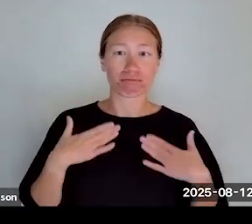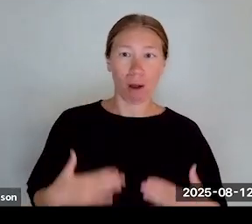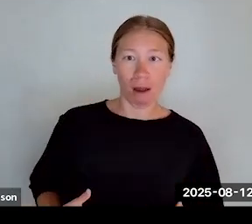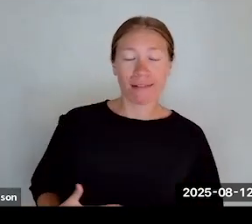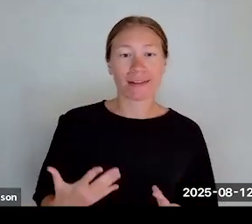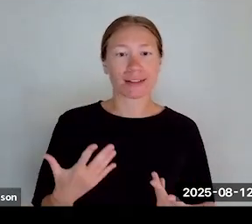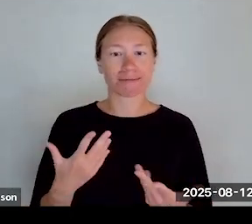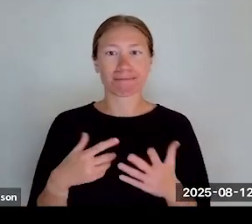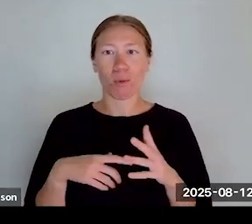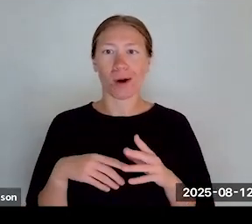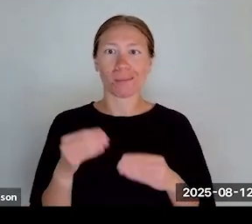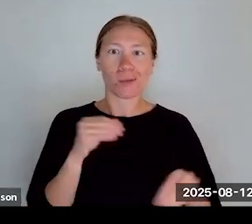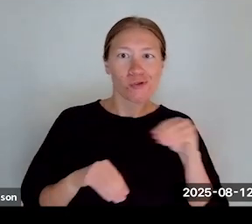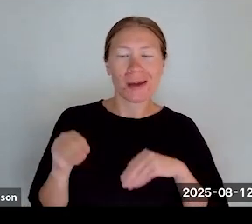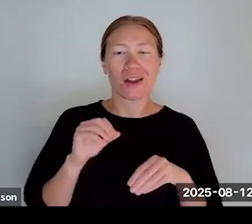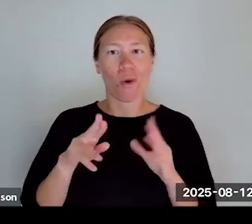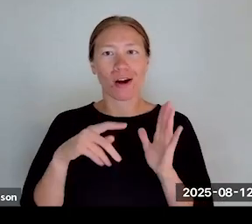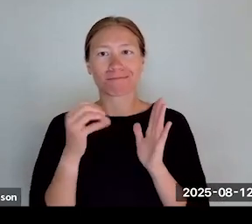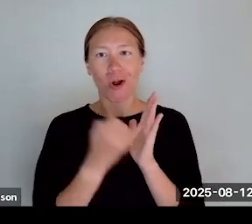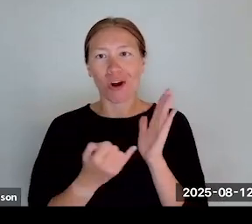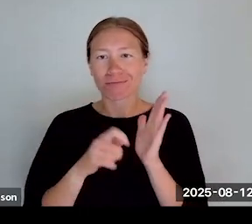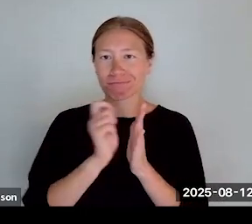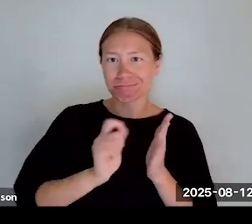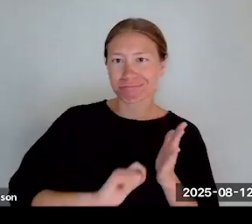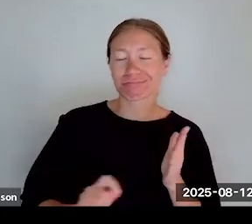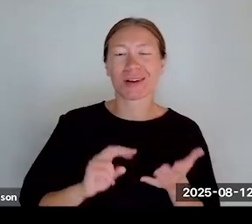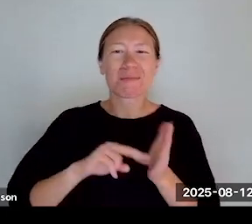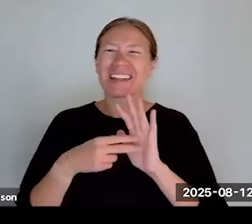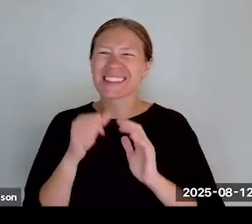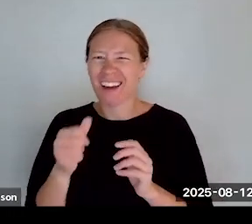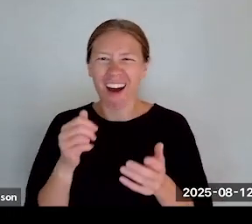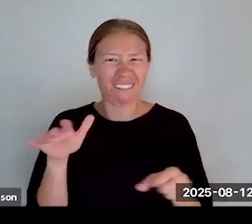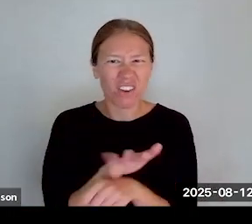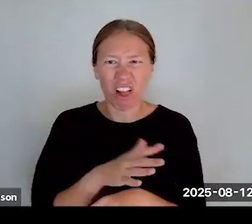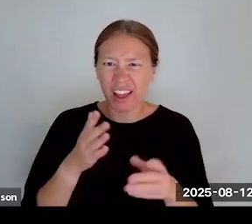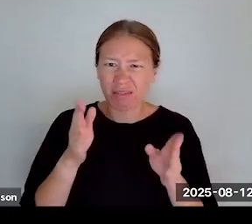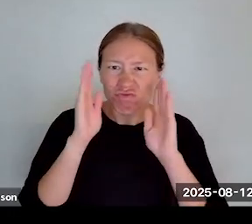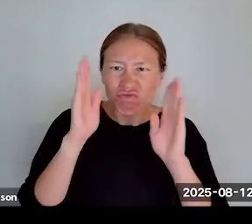is not fully engaged in the conversation or the meeting. However, it's important to recognize